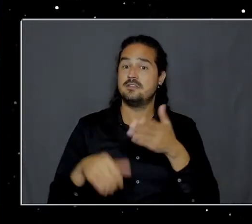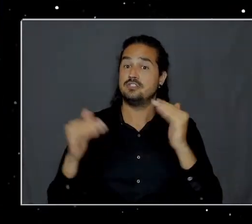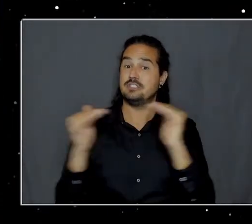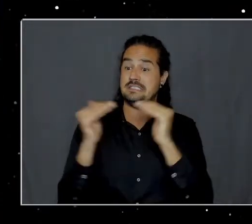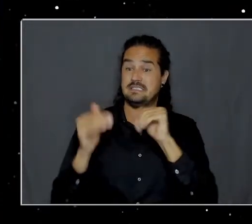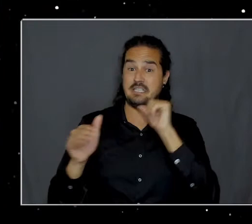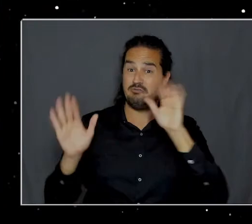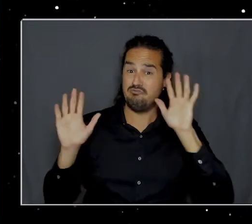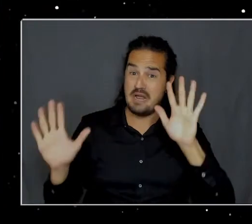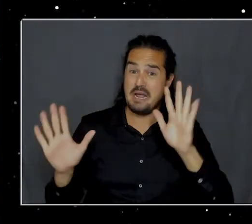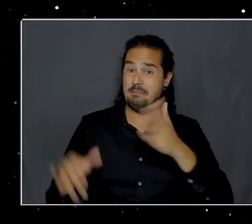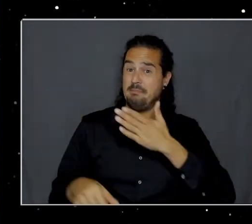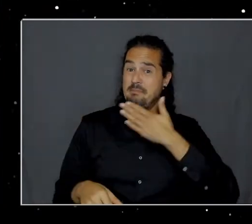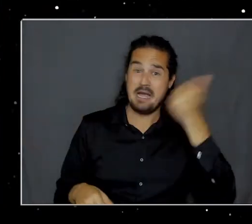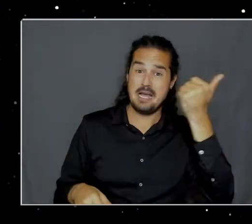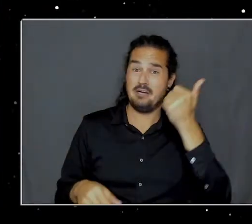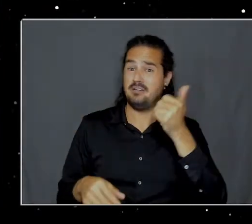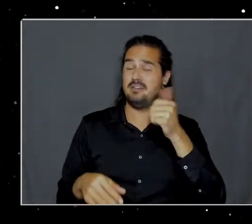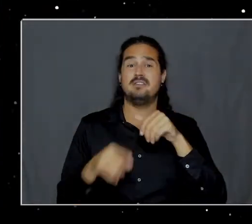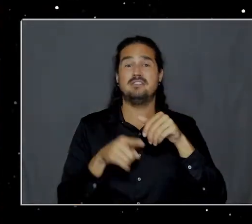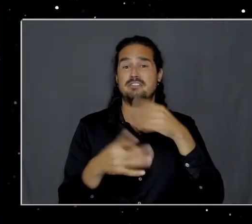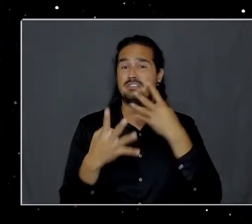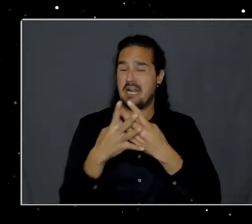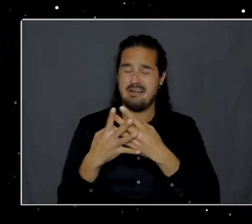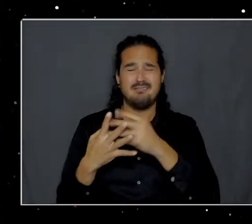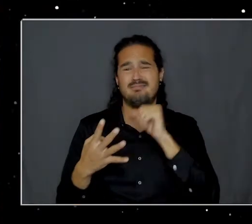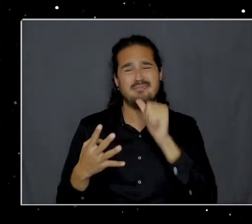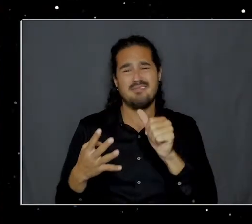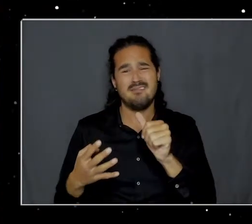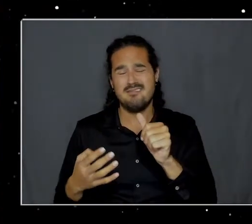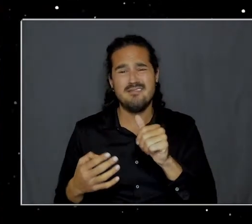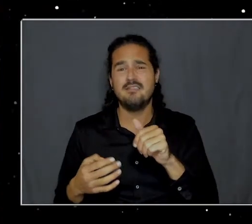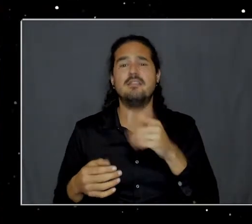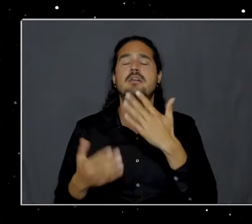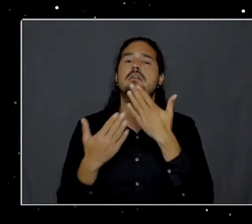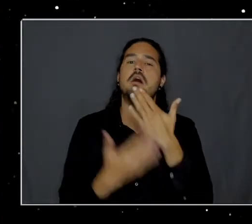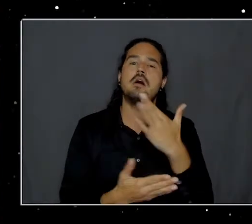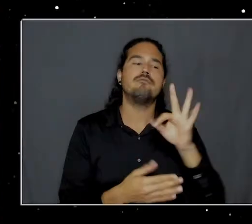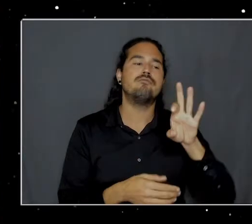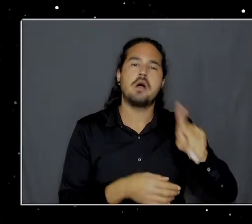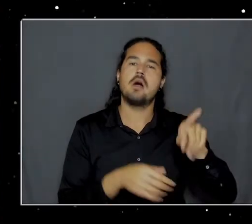IT'S NOT GREAT, OBVIOUSLY. NOT A GREAT PLACE TO BE. THERE ARE STILL PROBLEMS. BUT FRED, BECAUSE OF YOUR WORK, YOUR